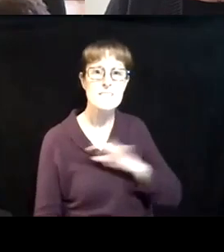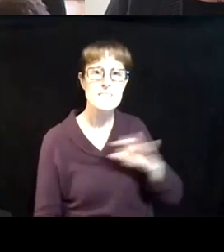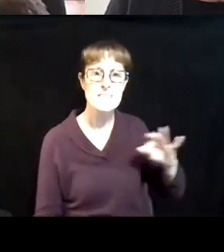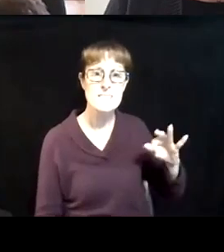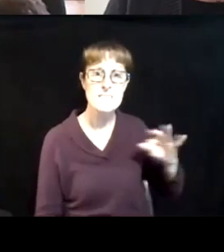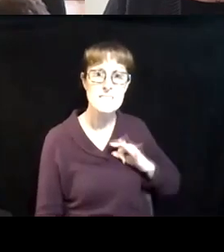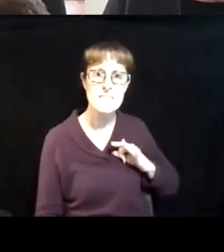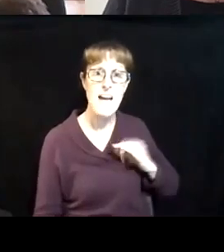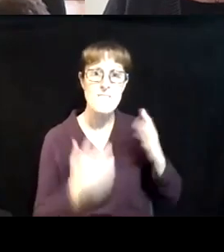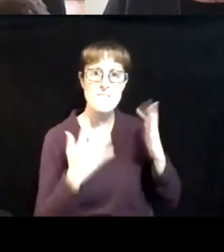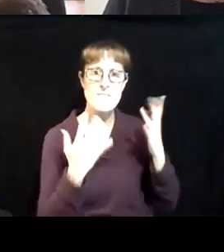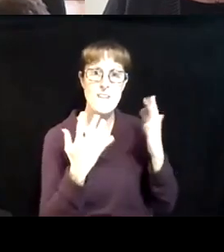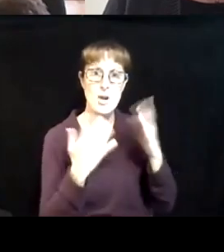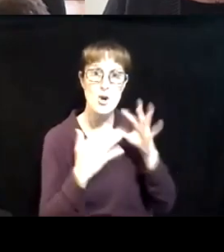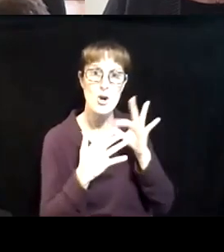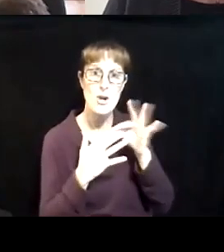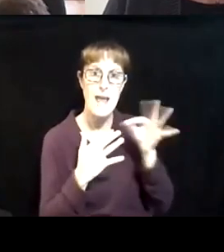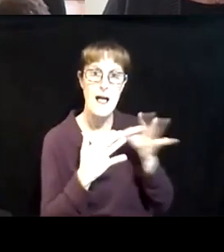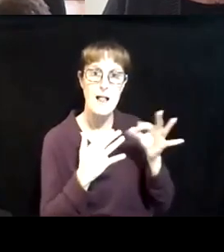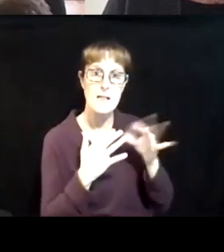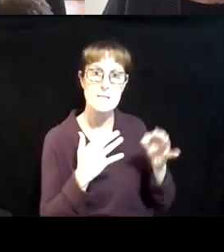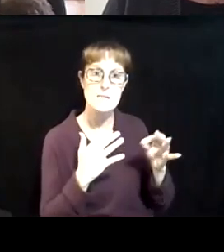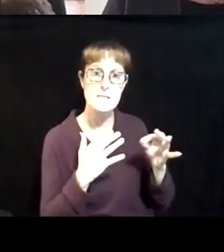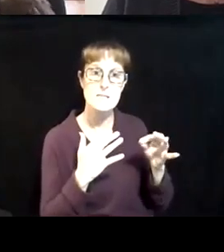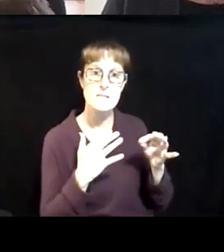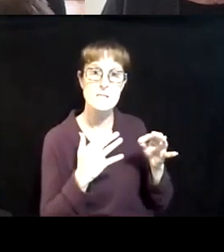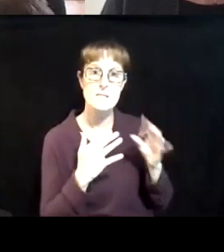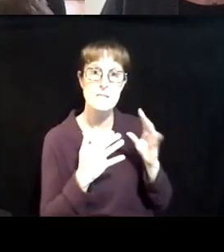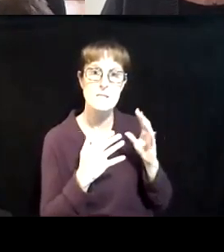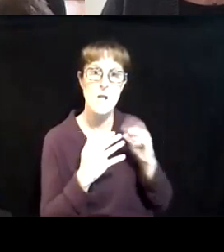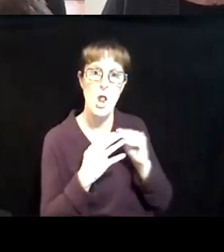enough so they could give rolling pinches and remove chunks of flesh.